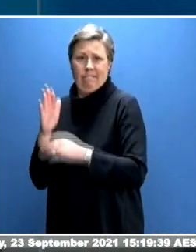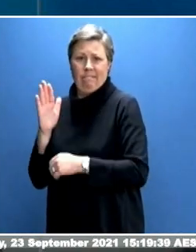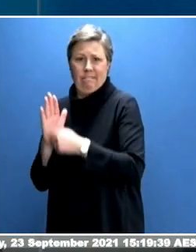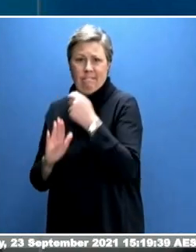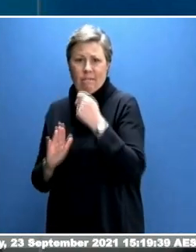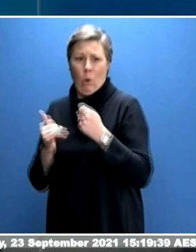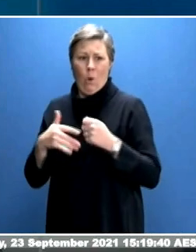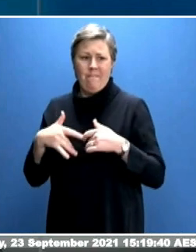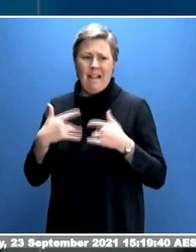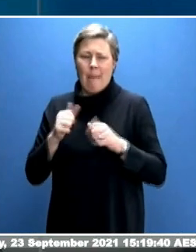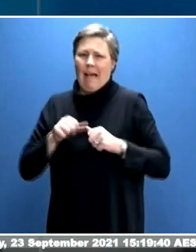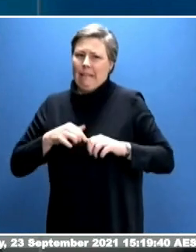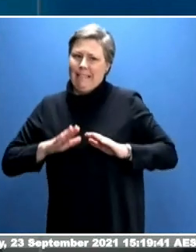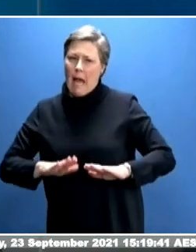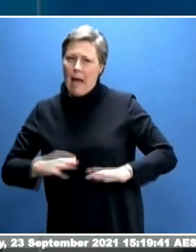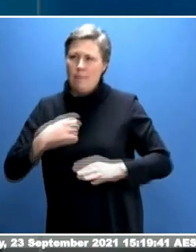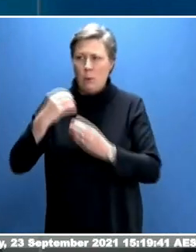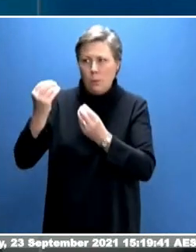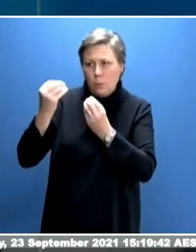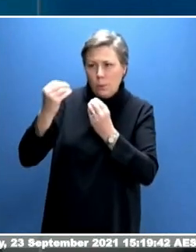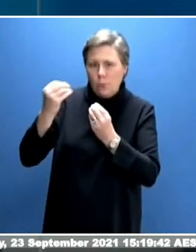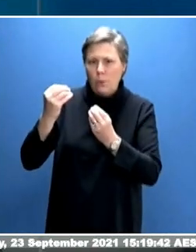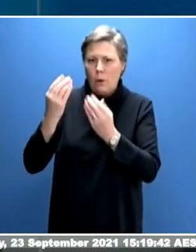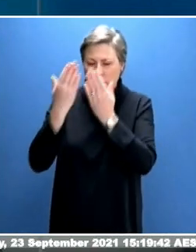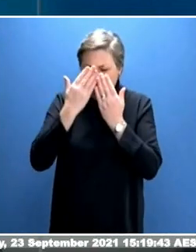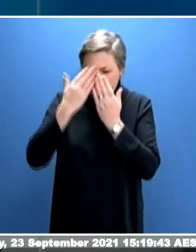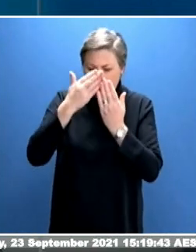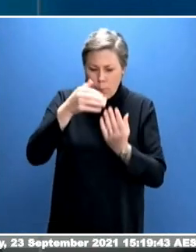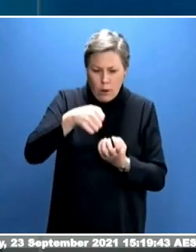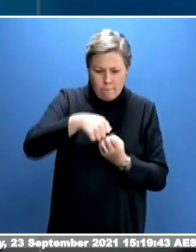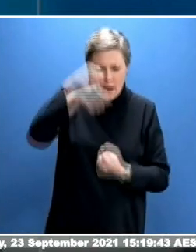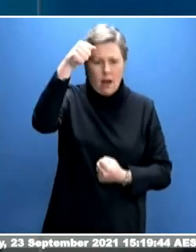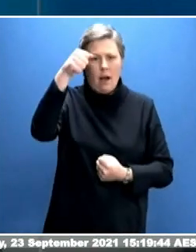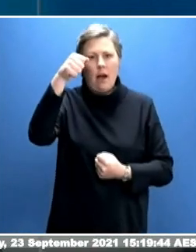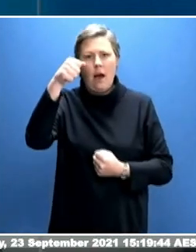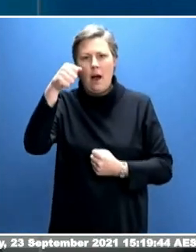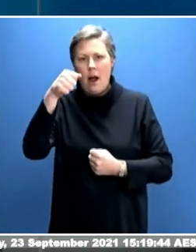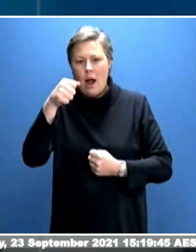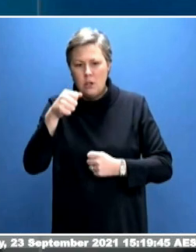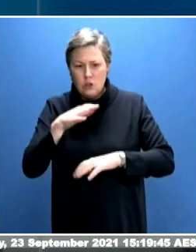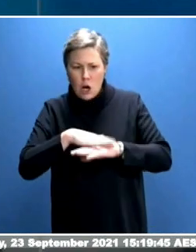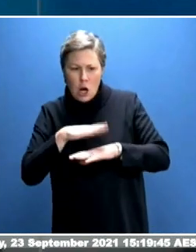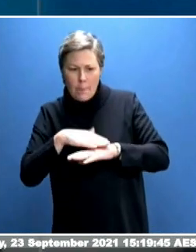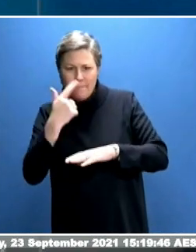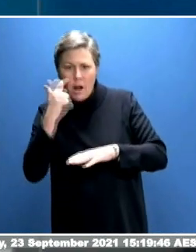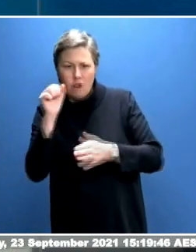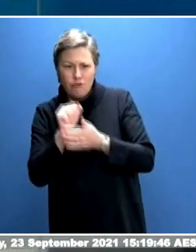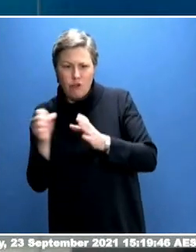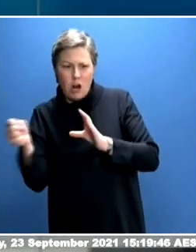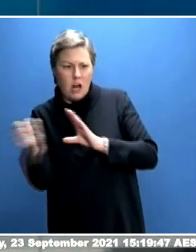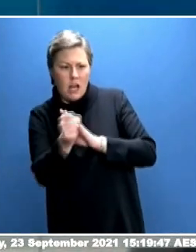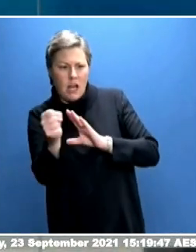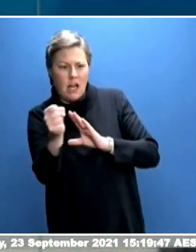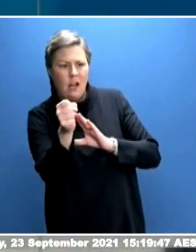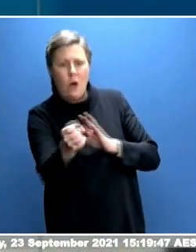education, finish a qualification, find the right placement, et cetera, then I